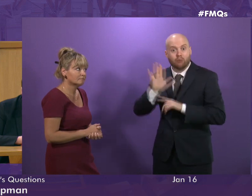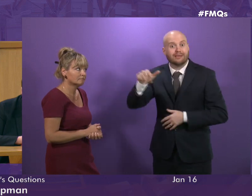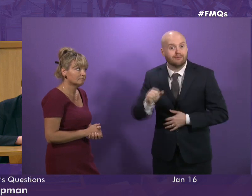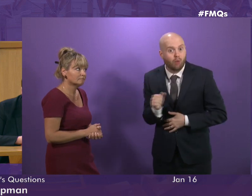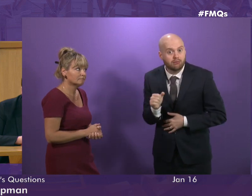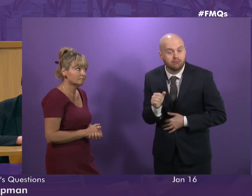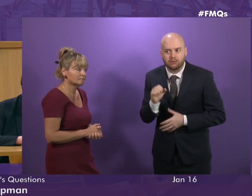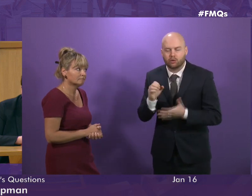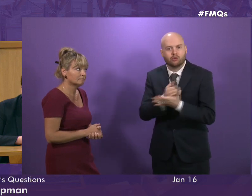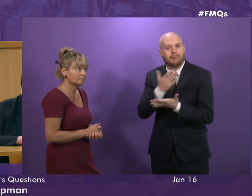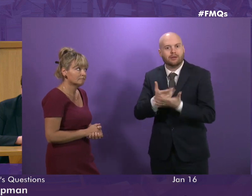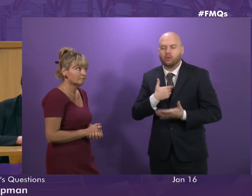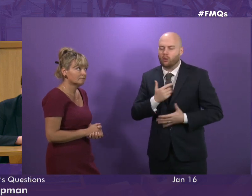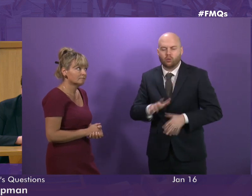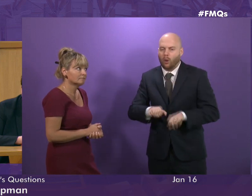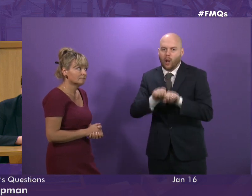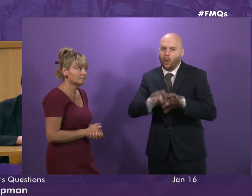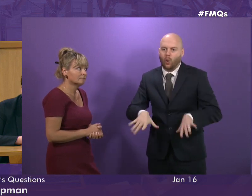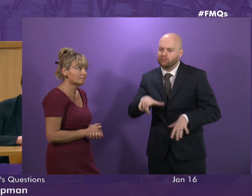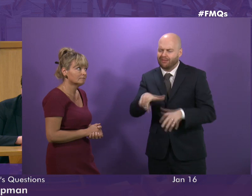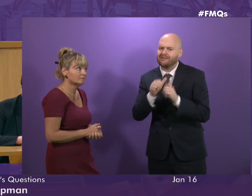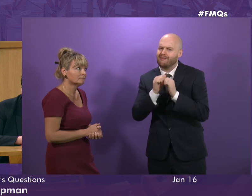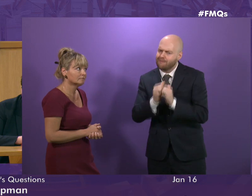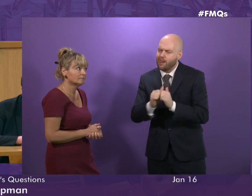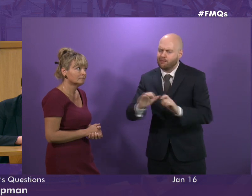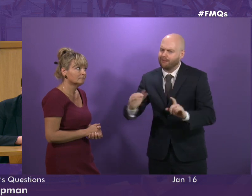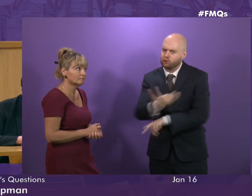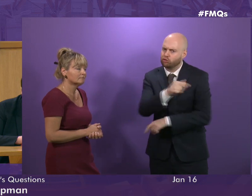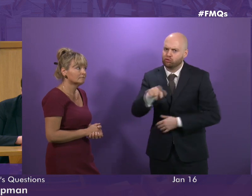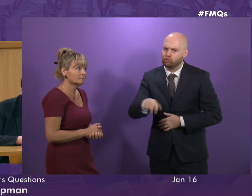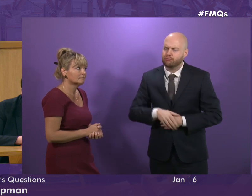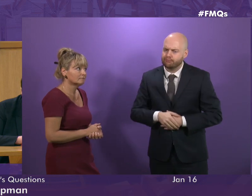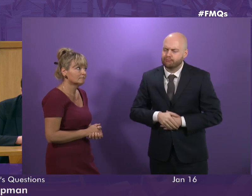valuable species? Does she believe that the Rural Economy and Connectivity Committee’s